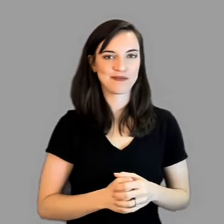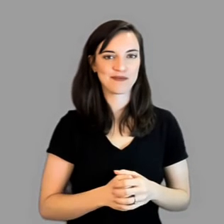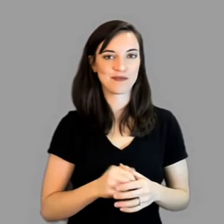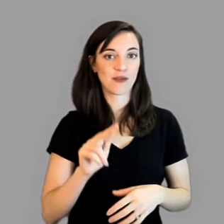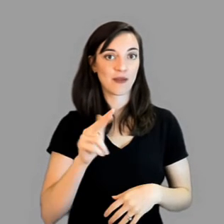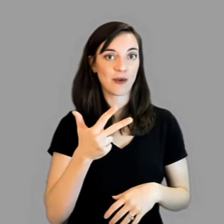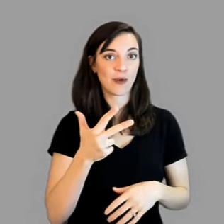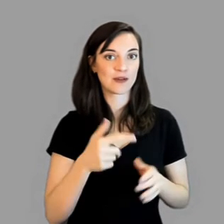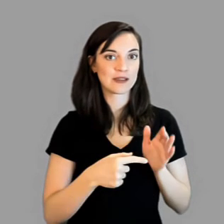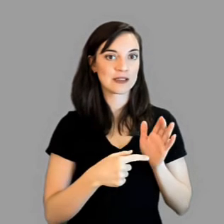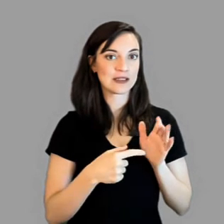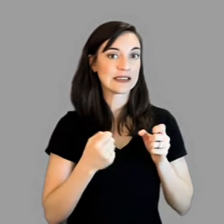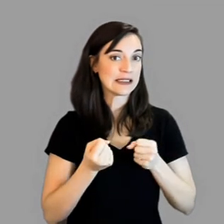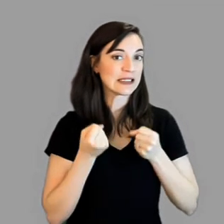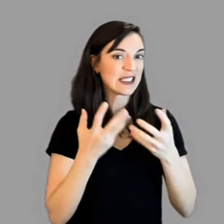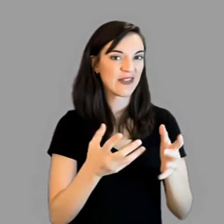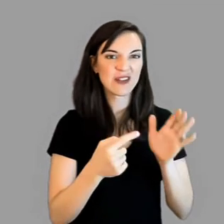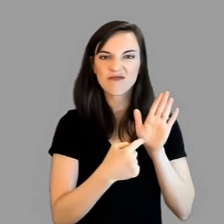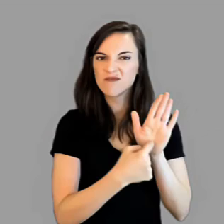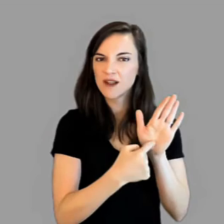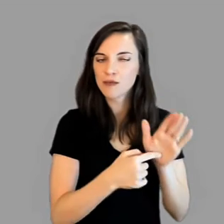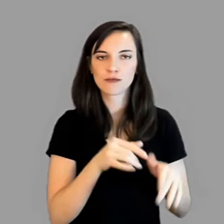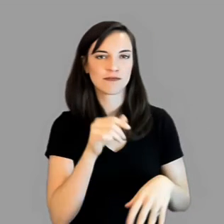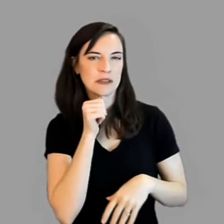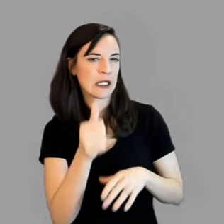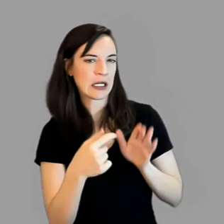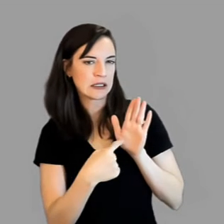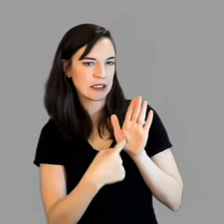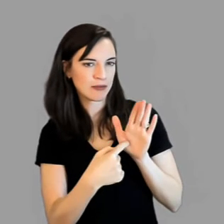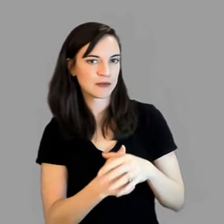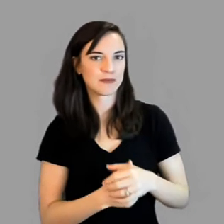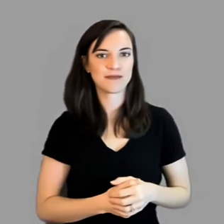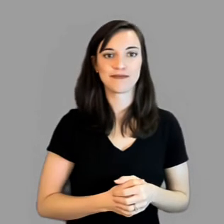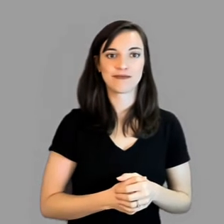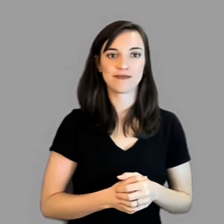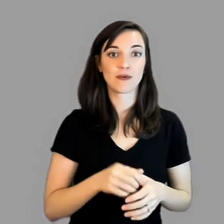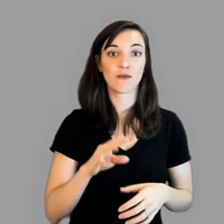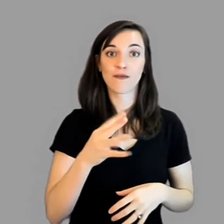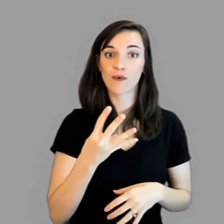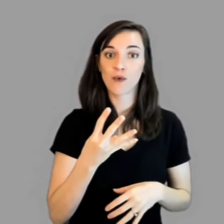Then, model & demonstrate the skill. Next, provide examples and non-examples.